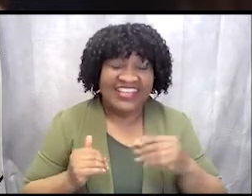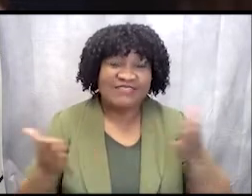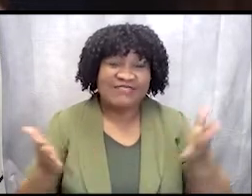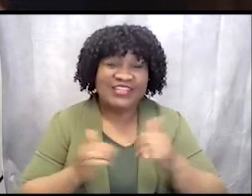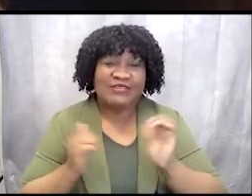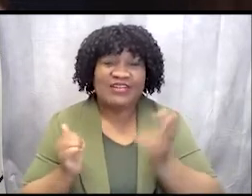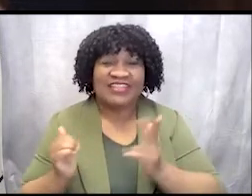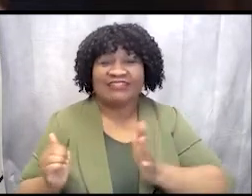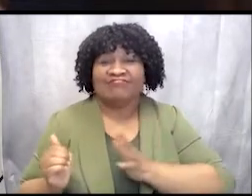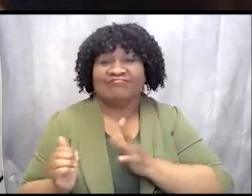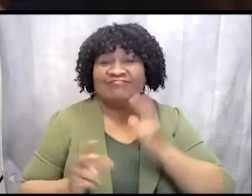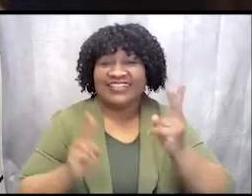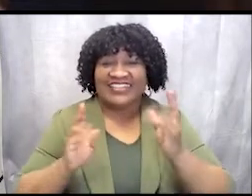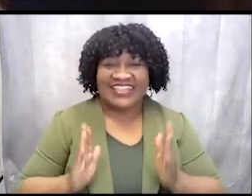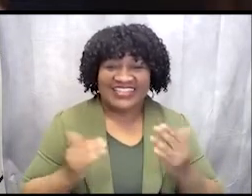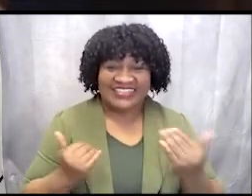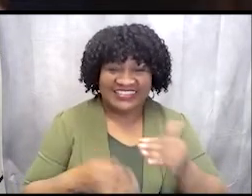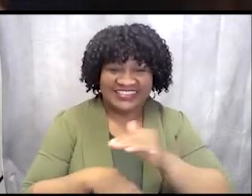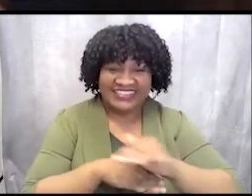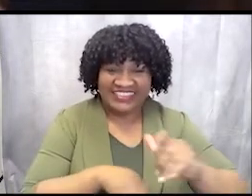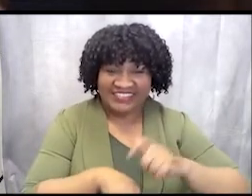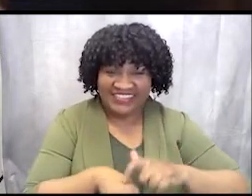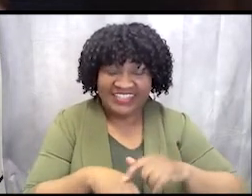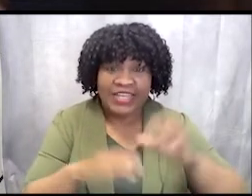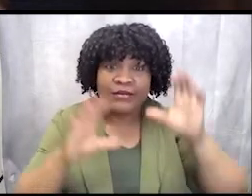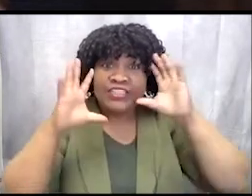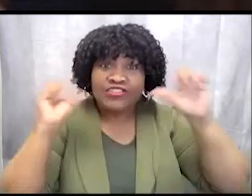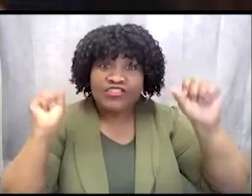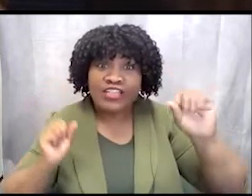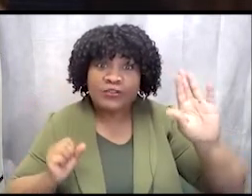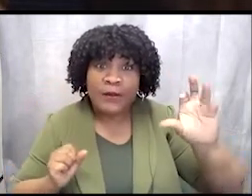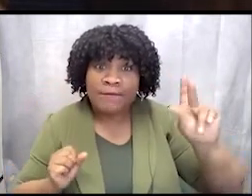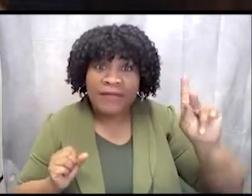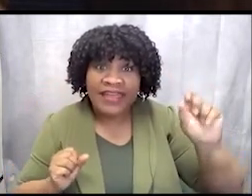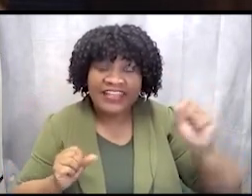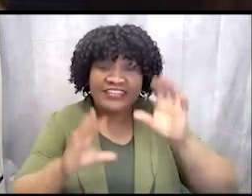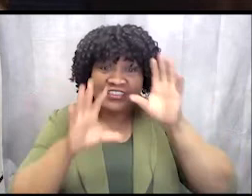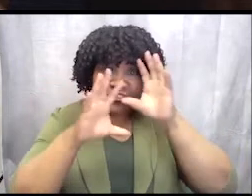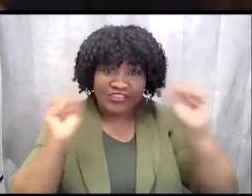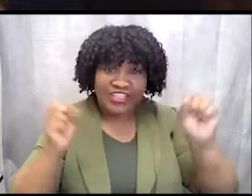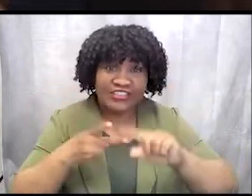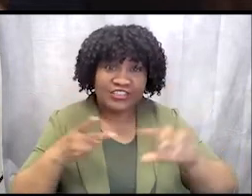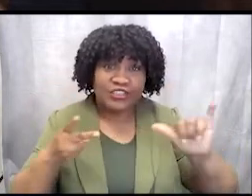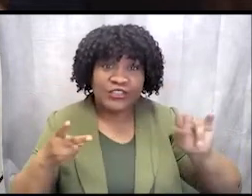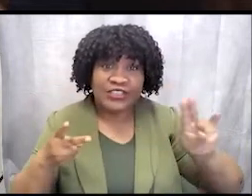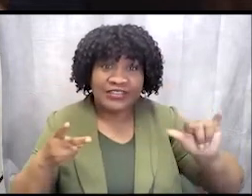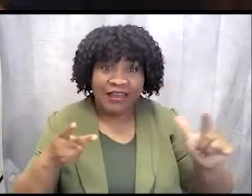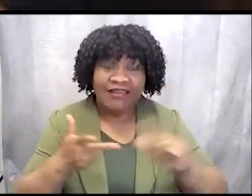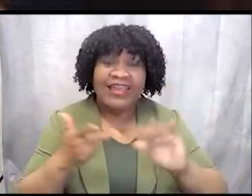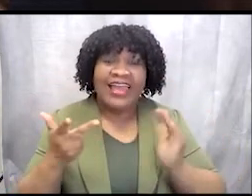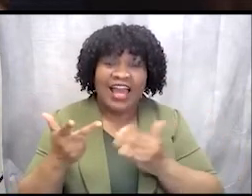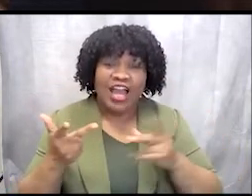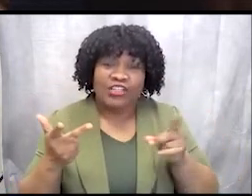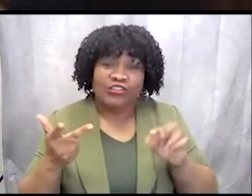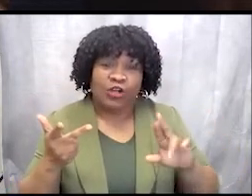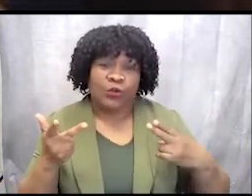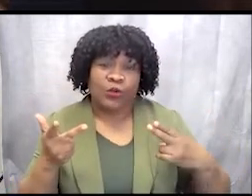with our esteemed guests this evening. Chancellor Banks, Chancellor Young, and certainly our own Dr. Horsford,